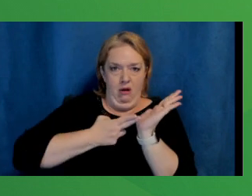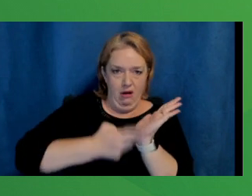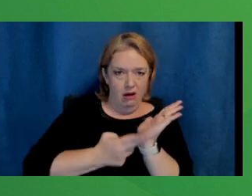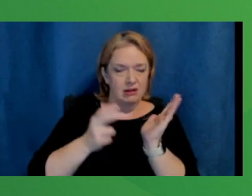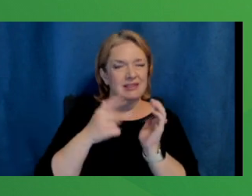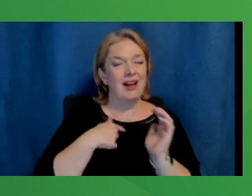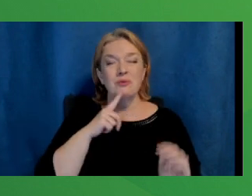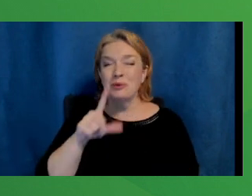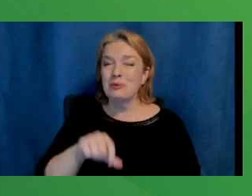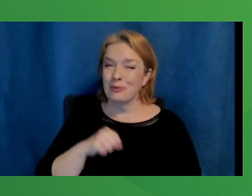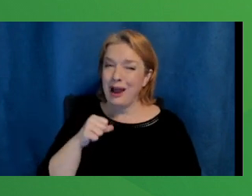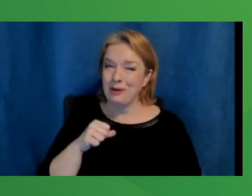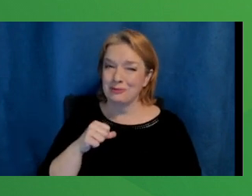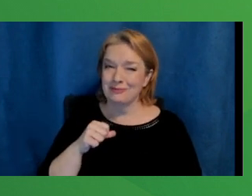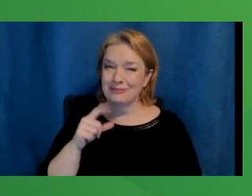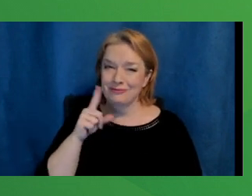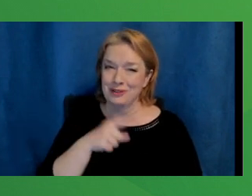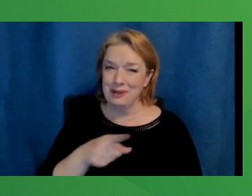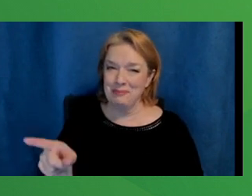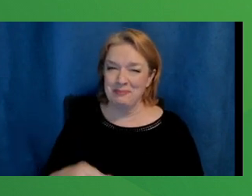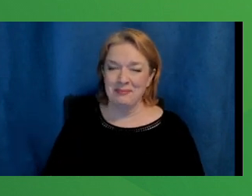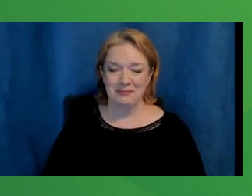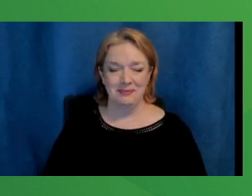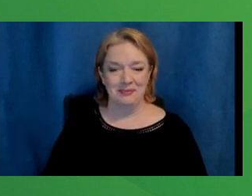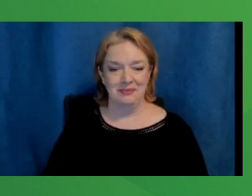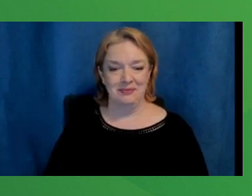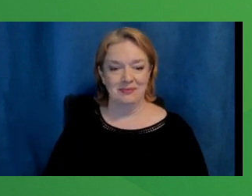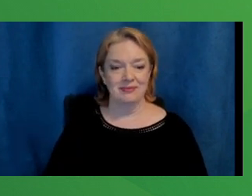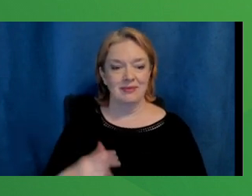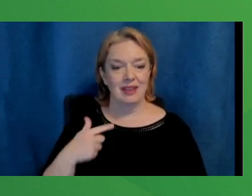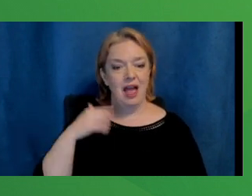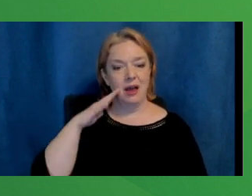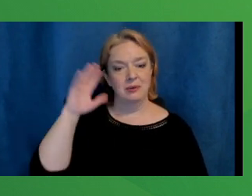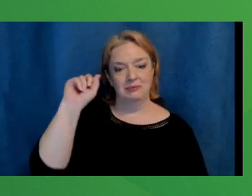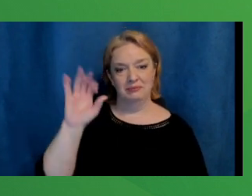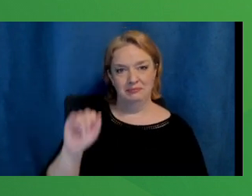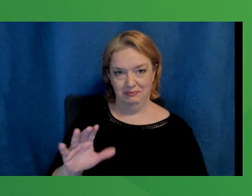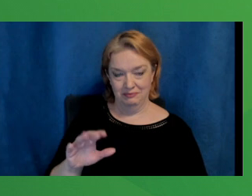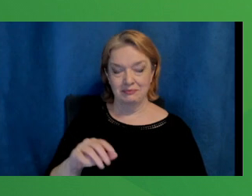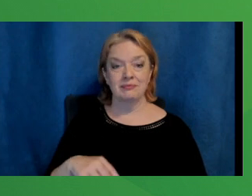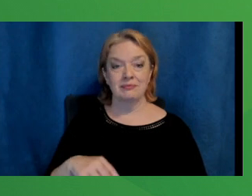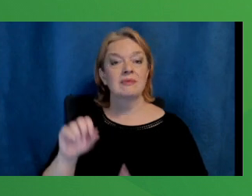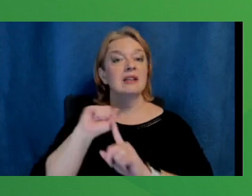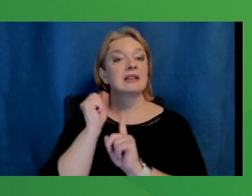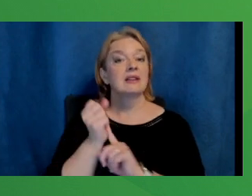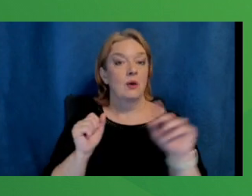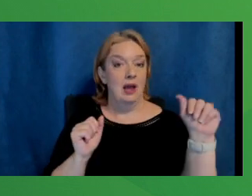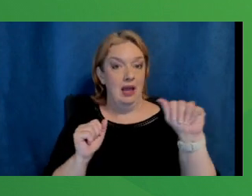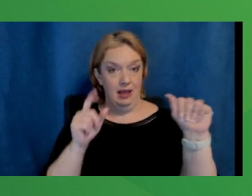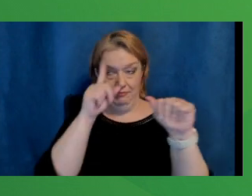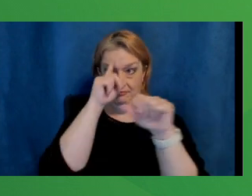So, I'm gonna read you guys three scenarios. So scenario A says, one country sends many